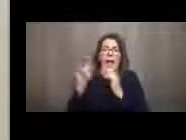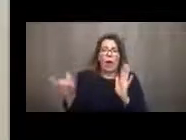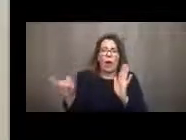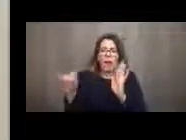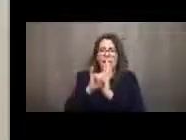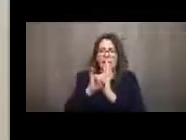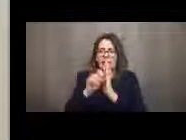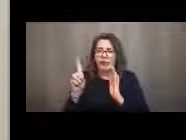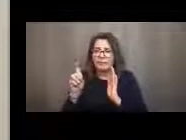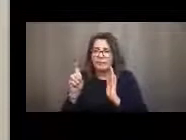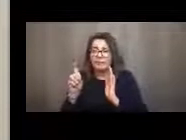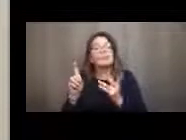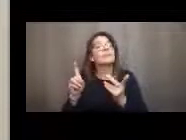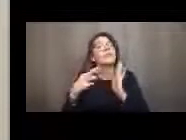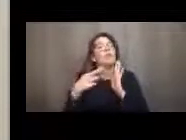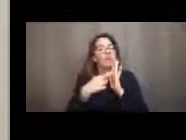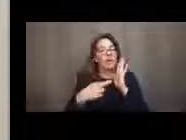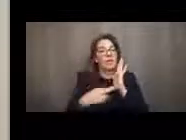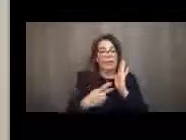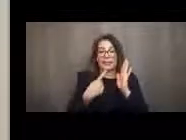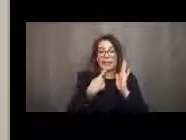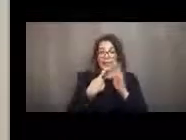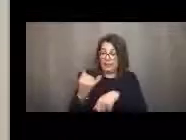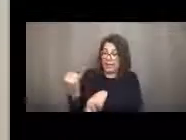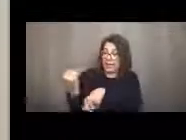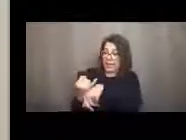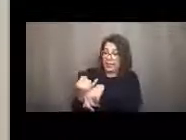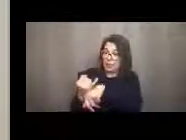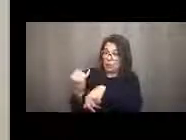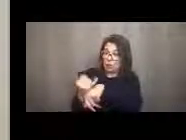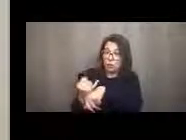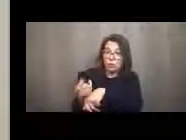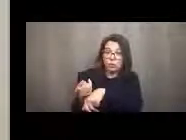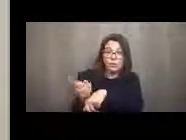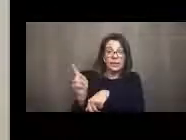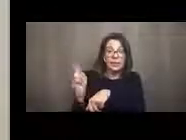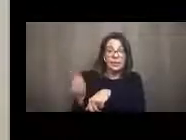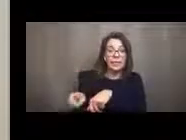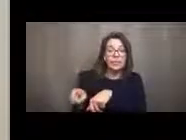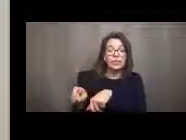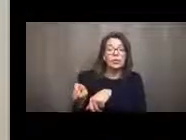The regulation states that Institutions need to assign